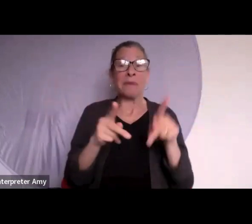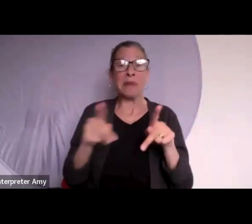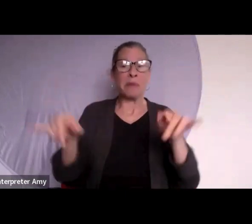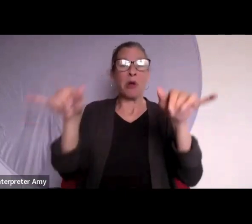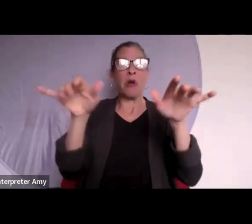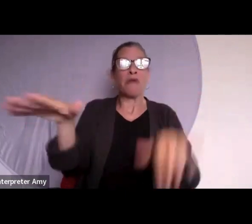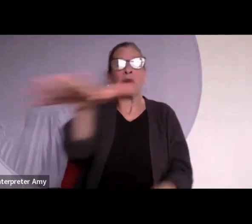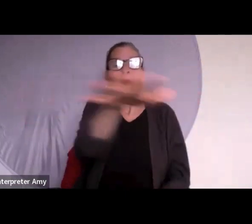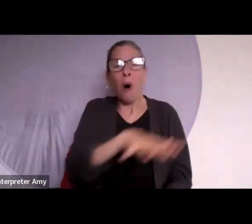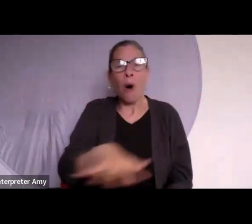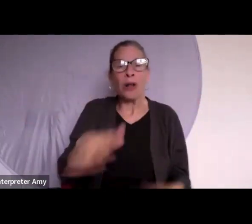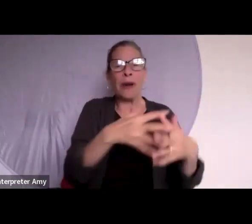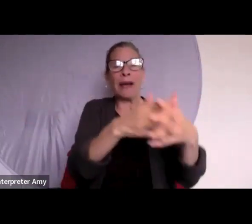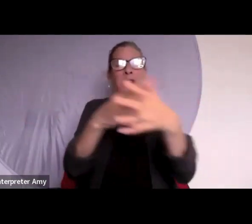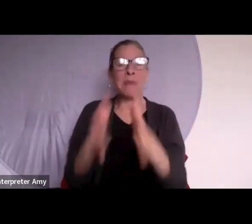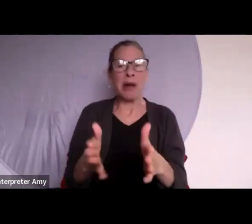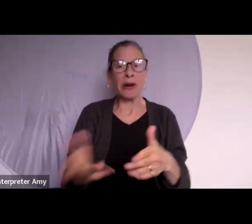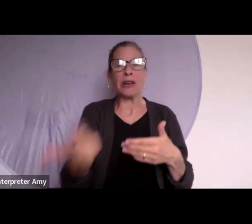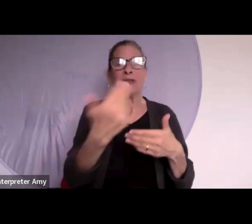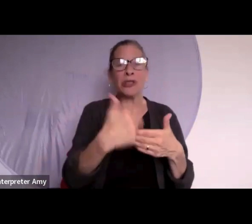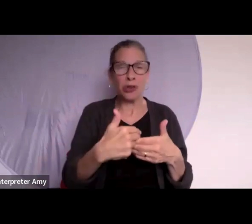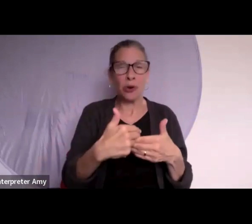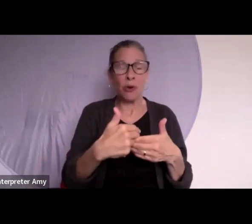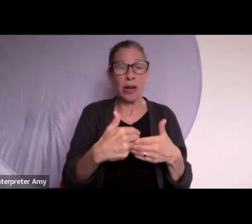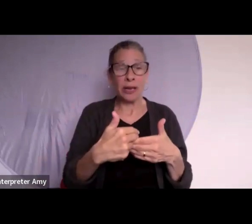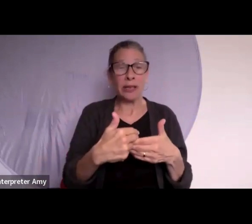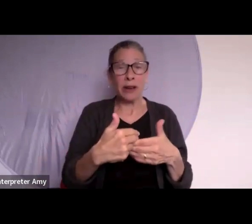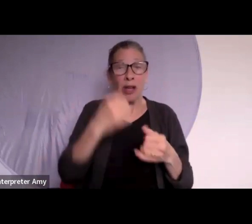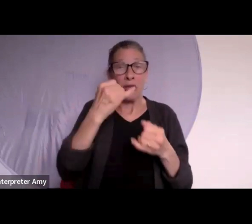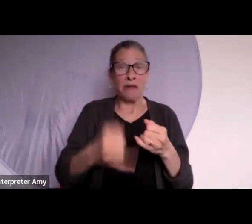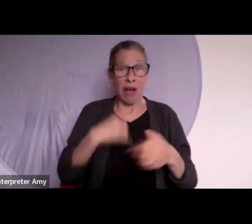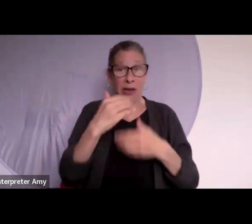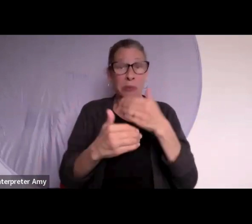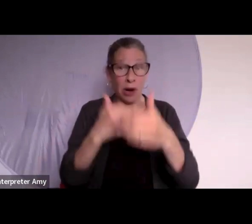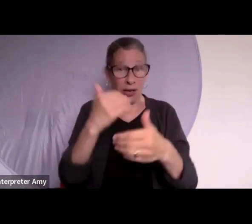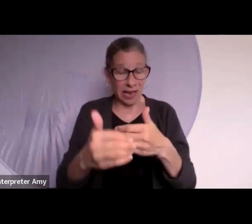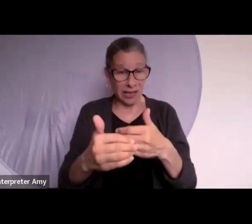final process of many of our partners to kind of, okay, we